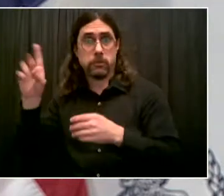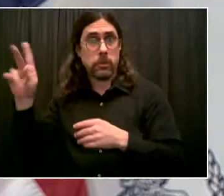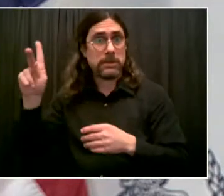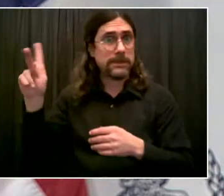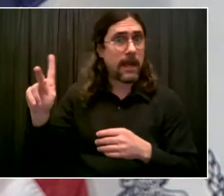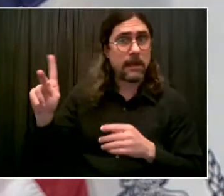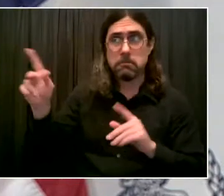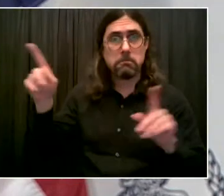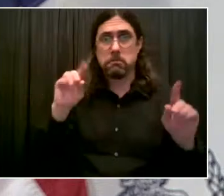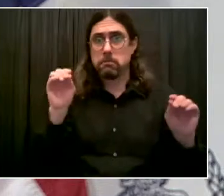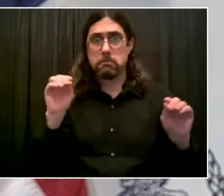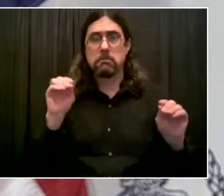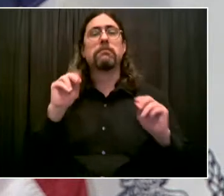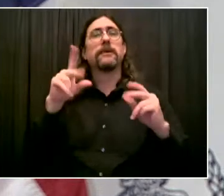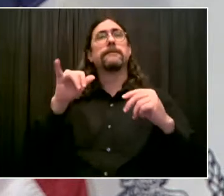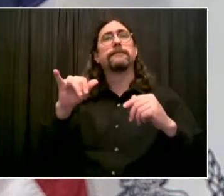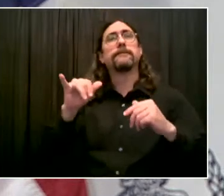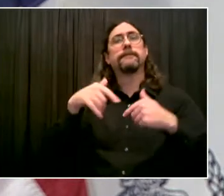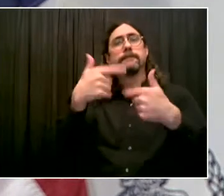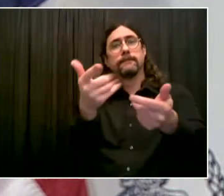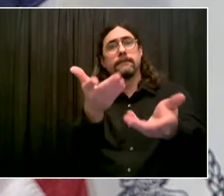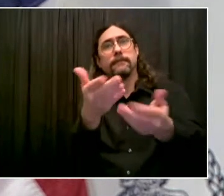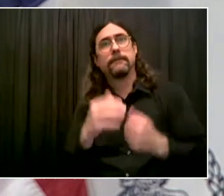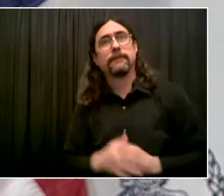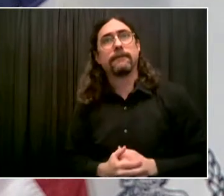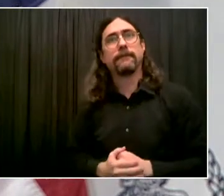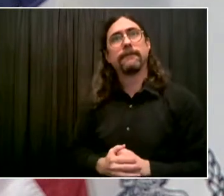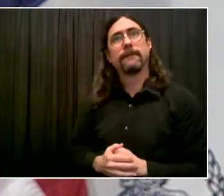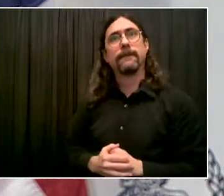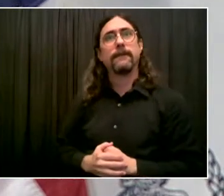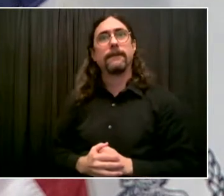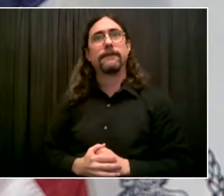KAOY, WE CAN'T HEAR HIM. GO AHEAD, KRISTTN.I